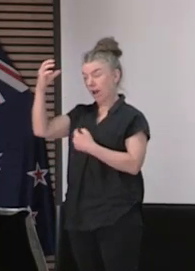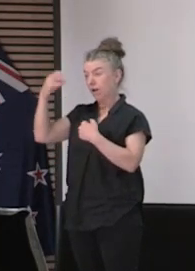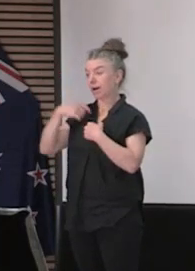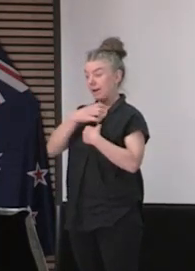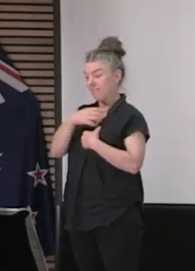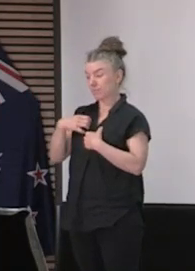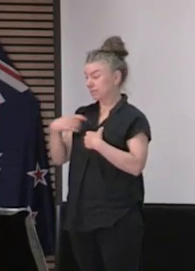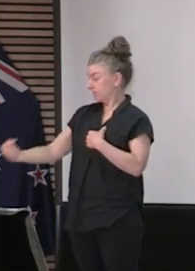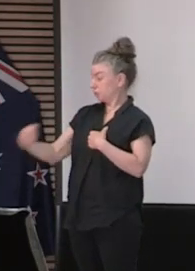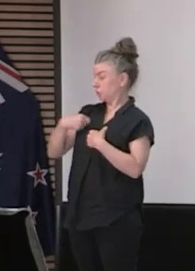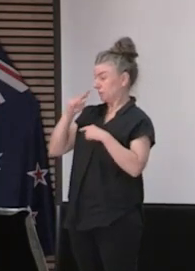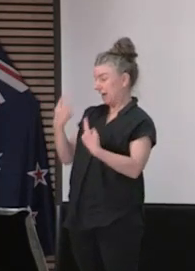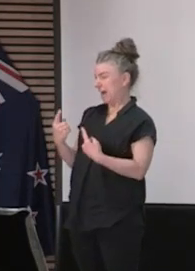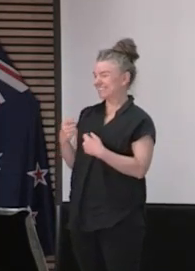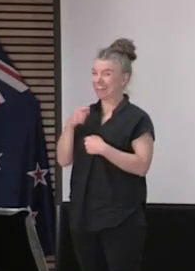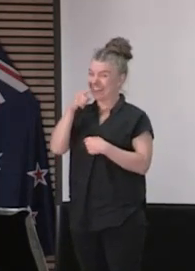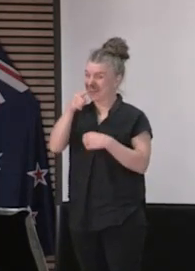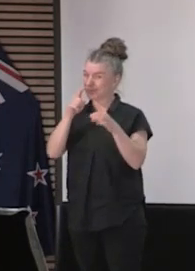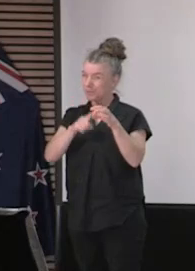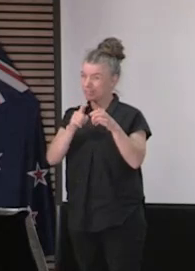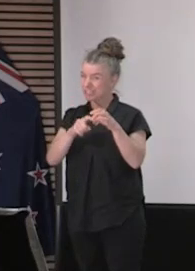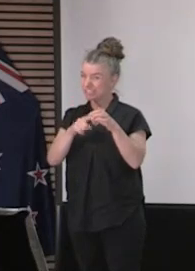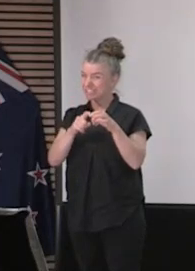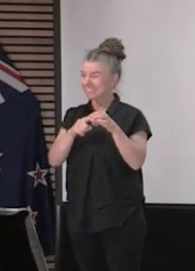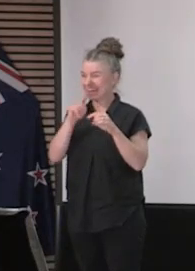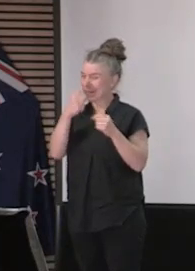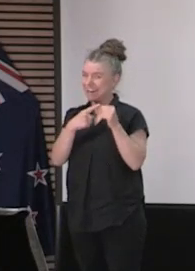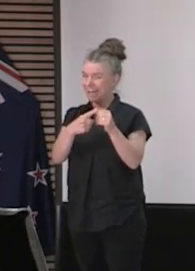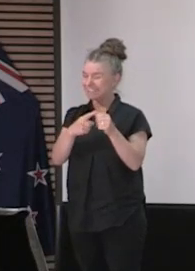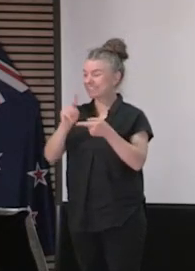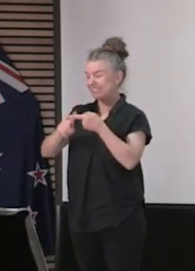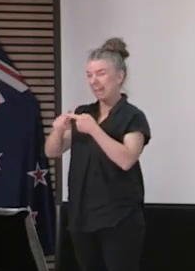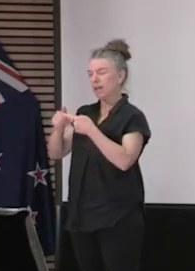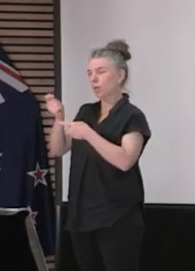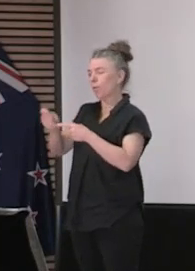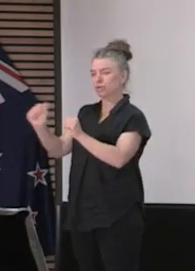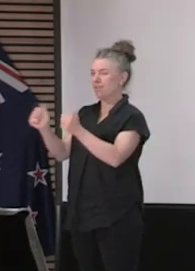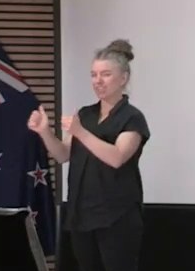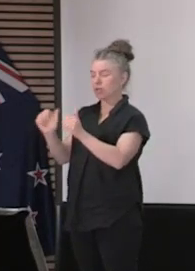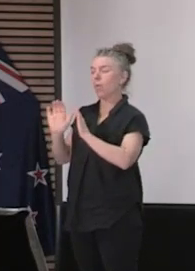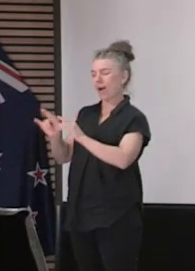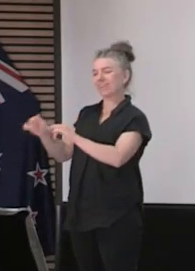Again, asking me for a moralquestion when an appeal couldbe coming, I need to let itrun its course.